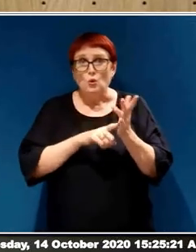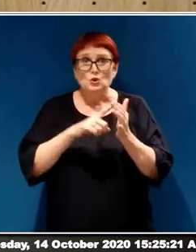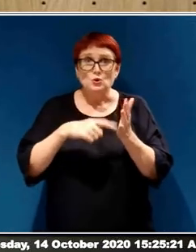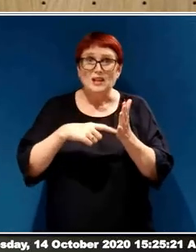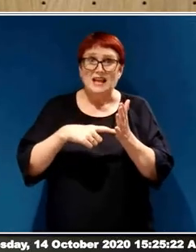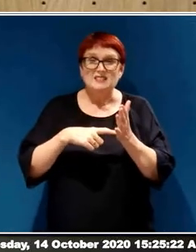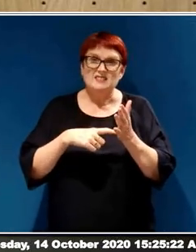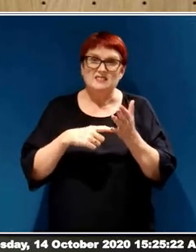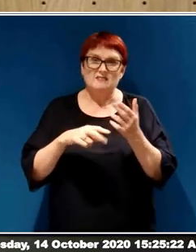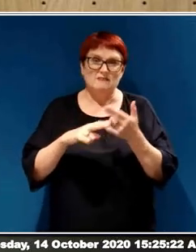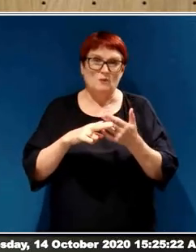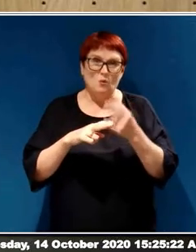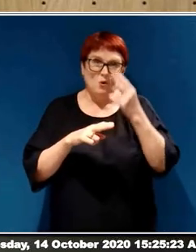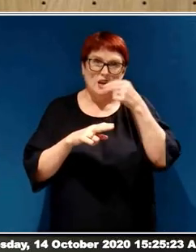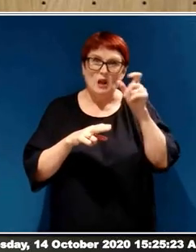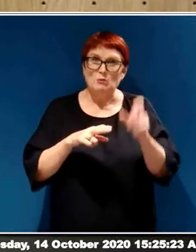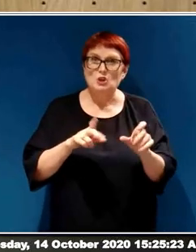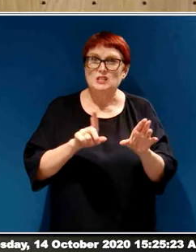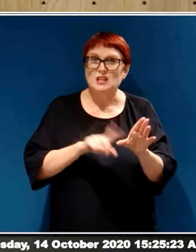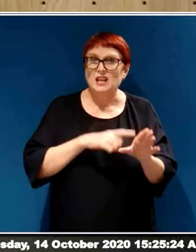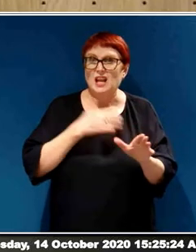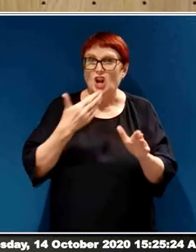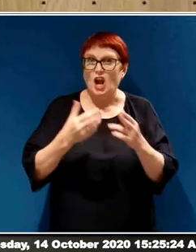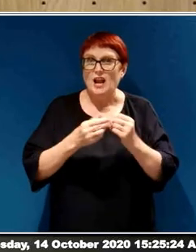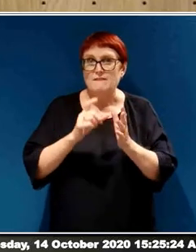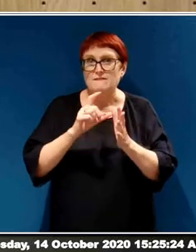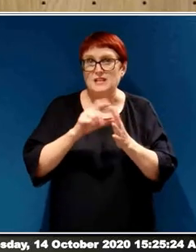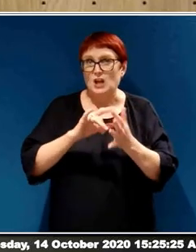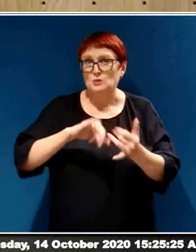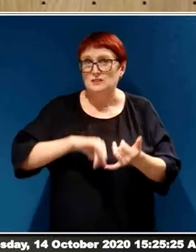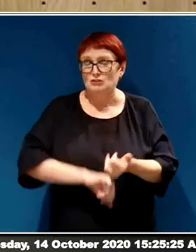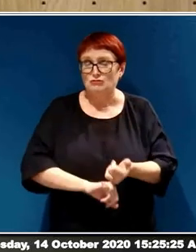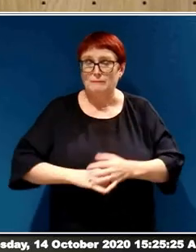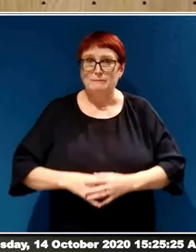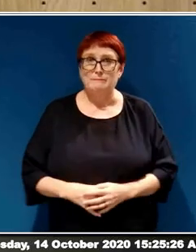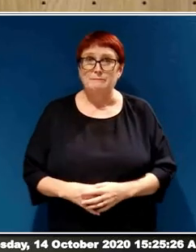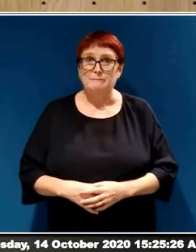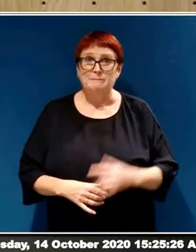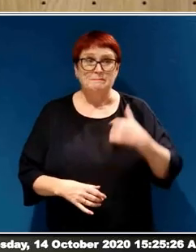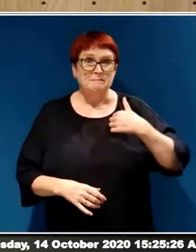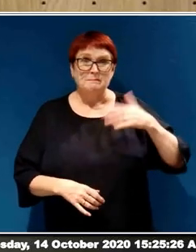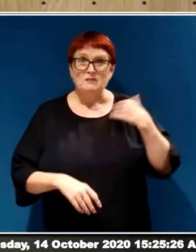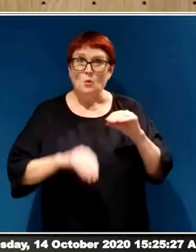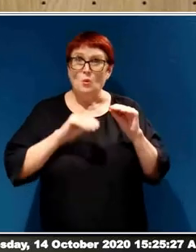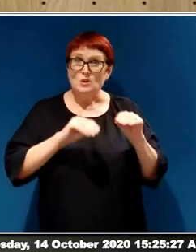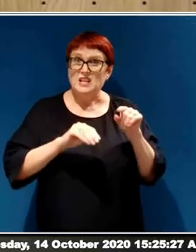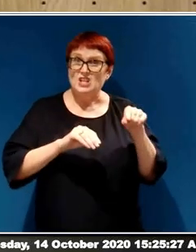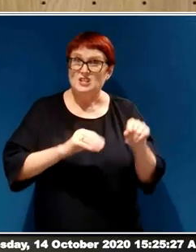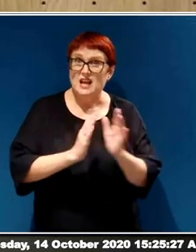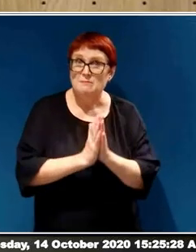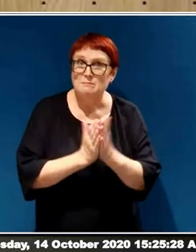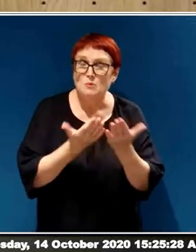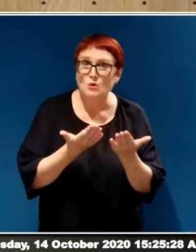At the time I was teaching that unit of work, I didn't have the network available today to do that.